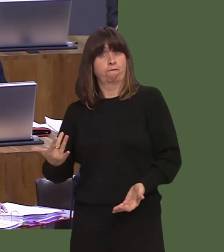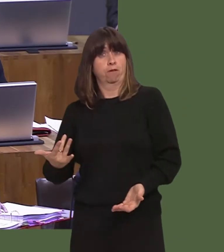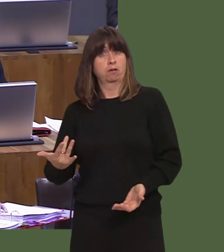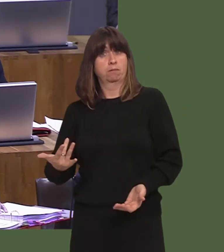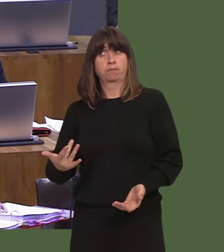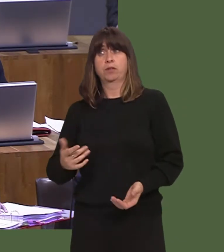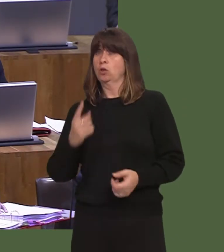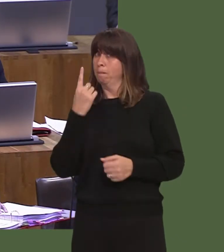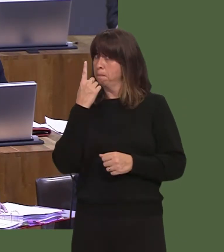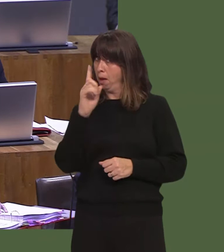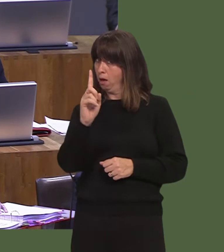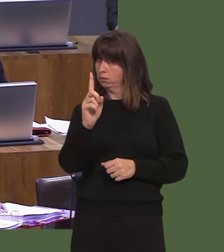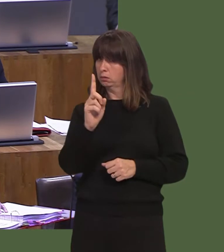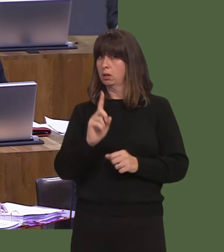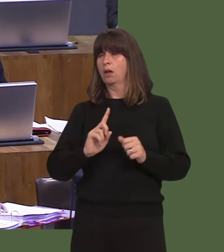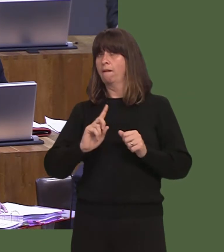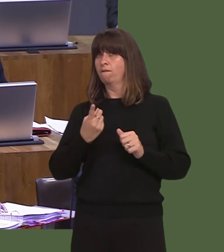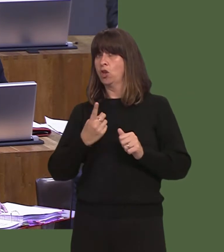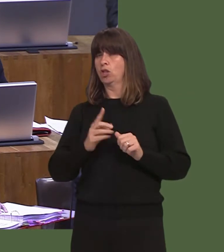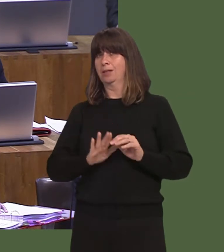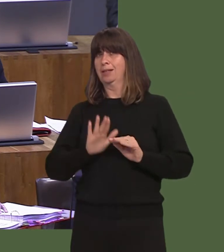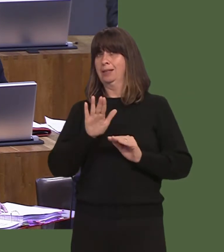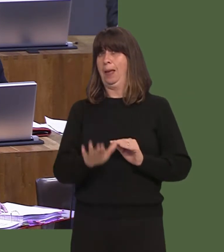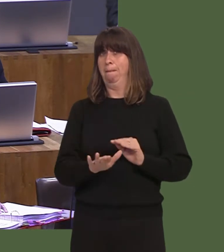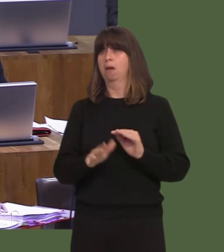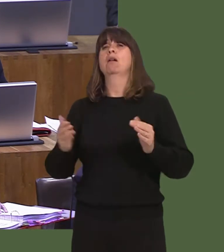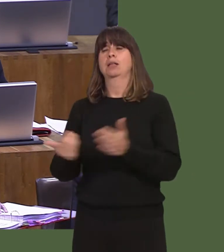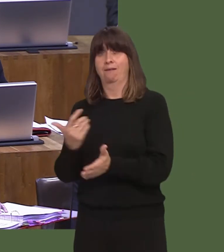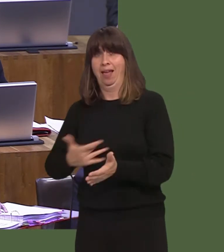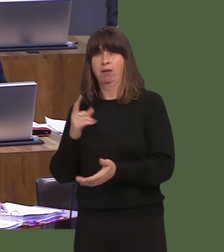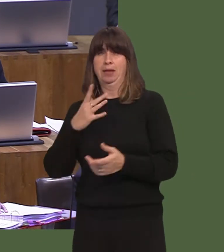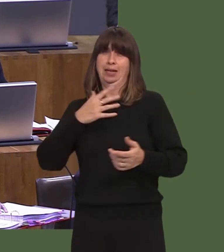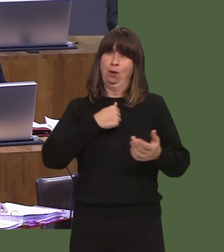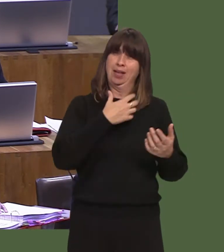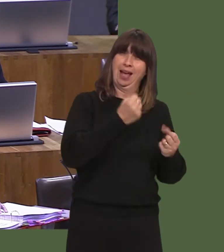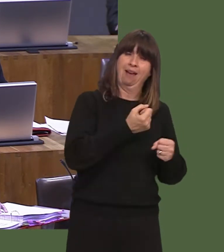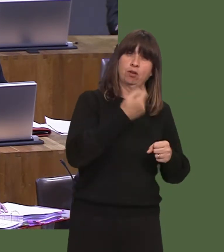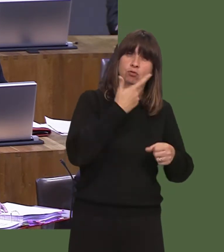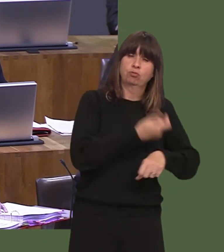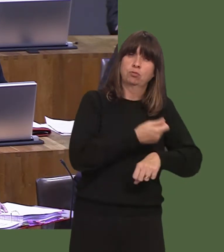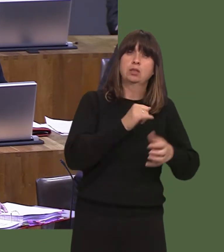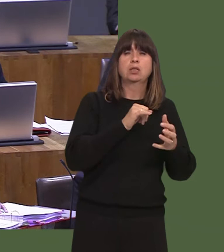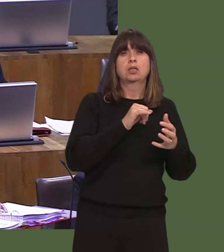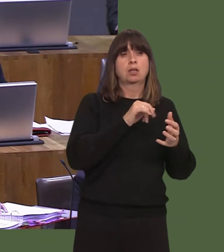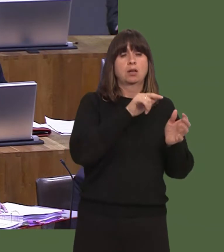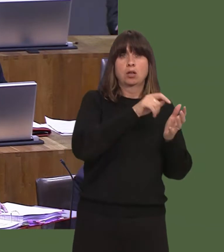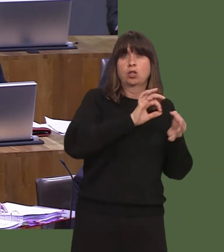is the first step. Secondly, of course, the substance misuse strategy looks at moving people on, long term,